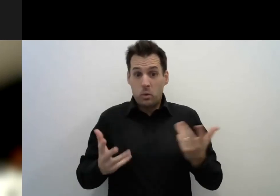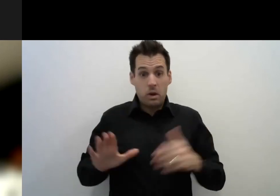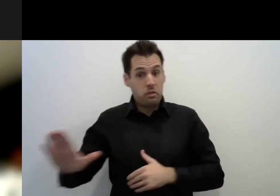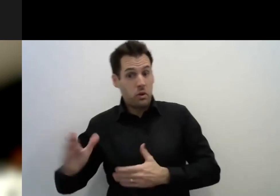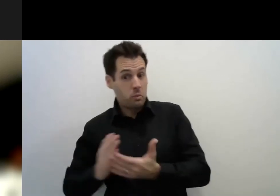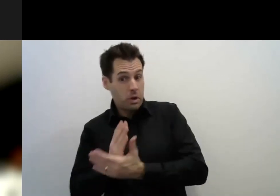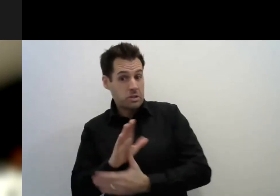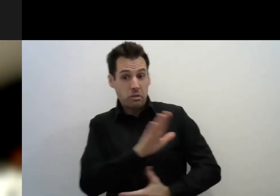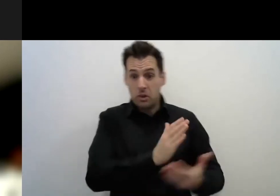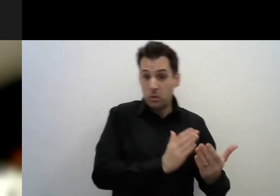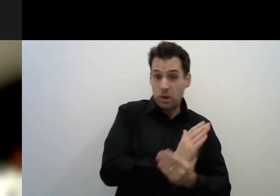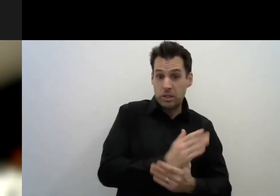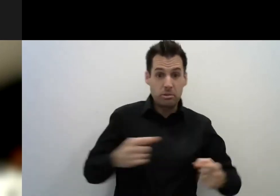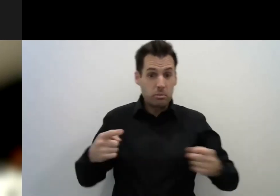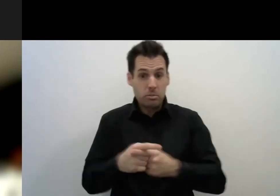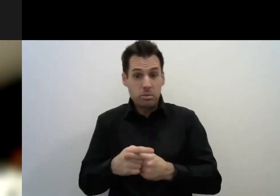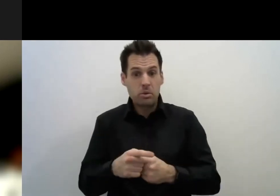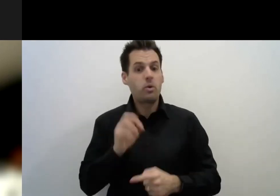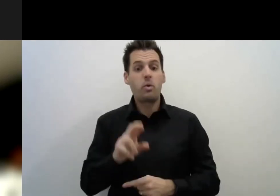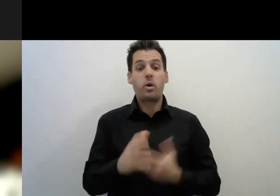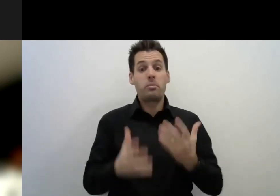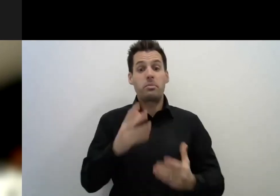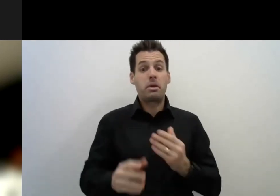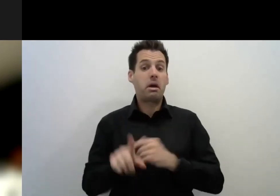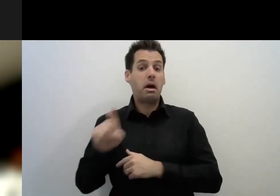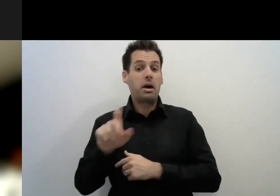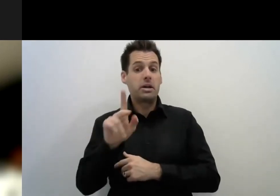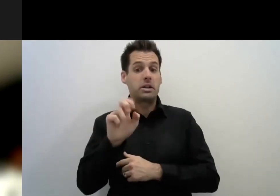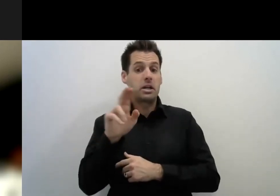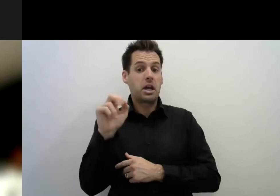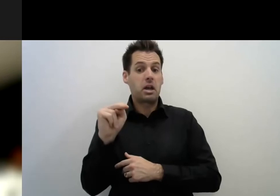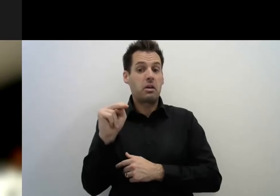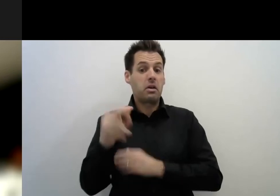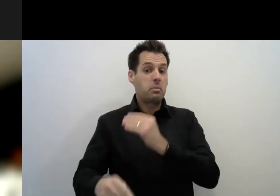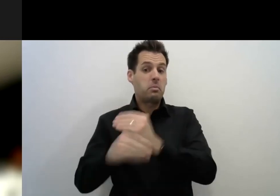and you know maybe we can ask aaron to jump in on this one too but um there's so many things to